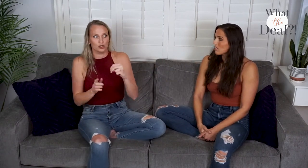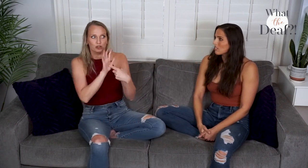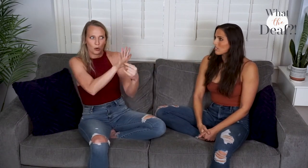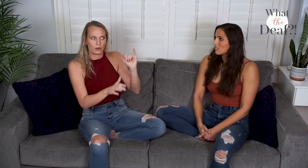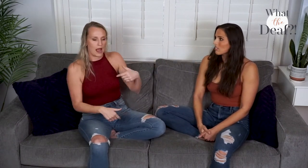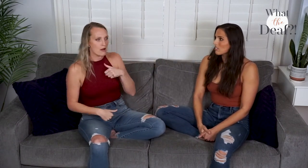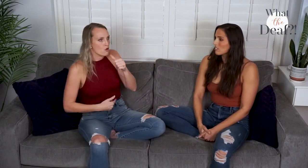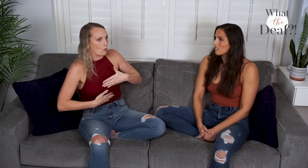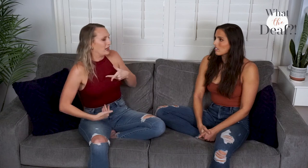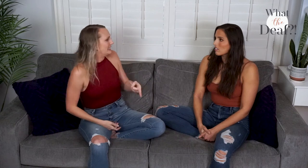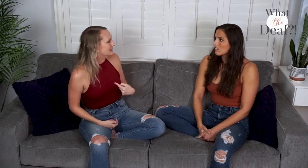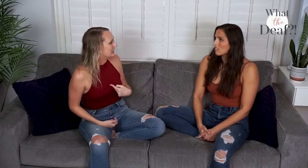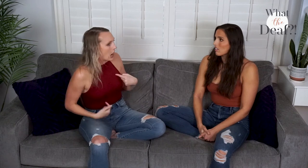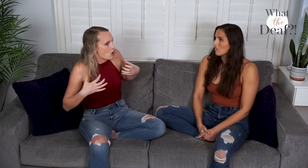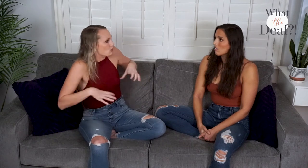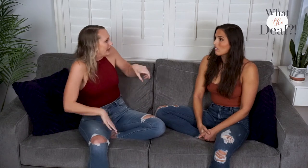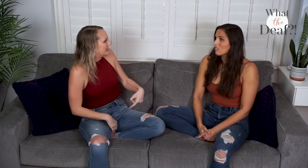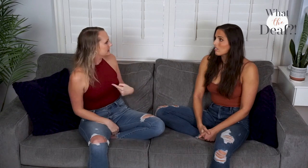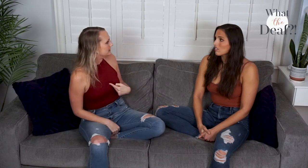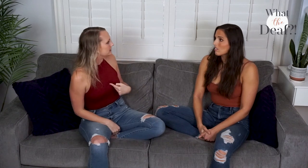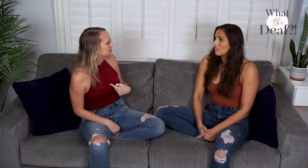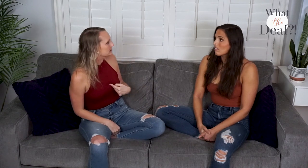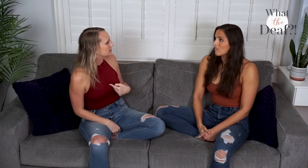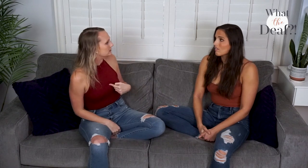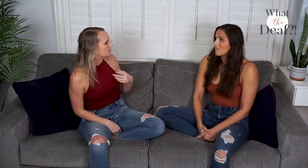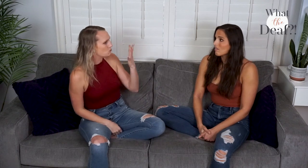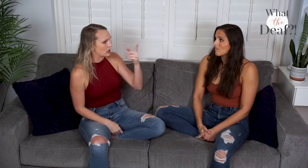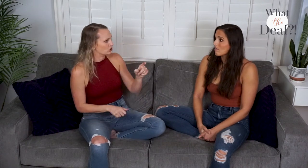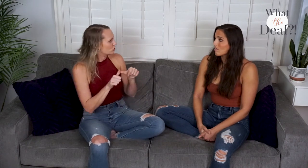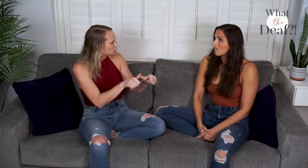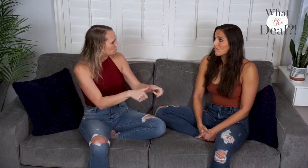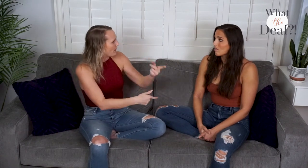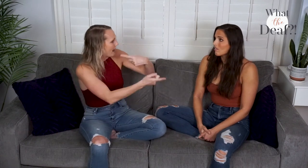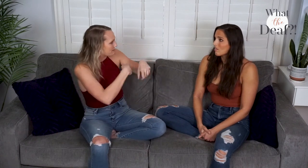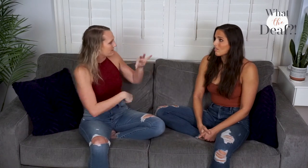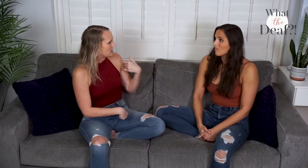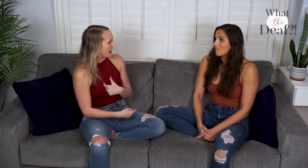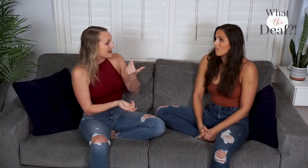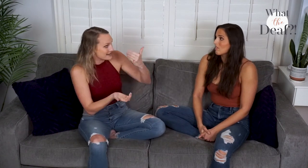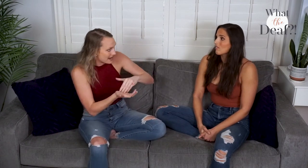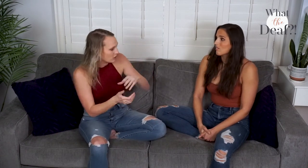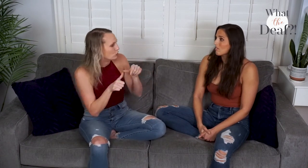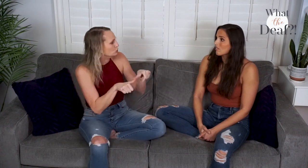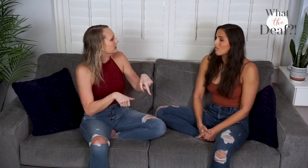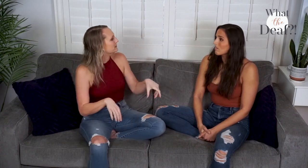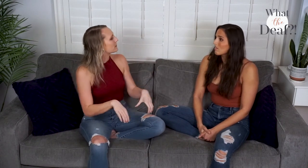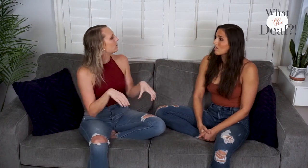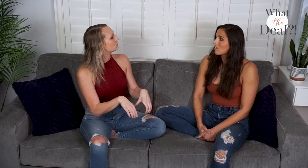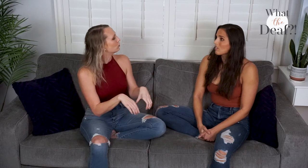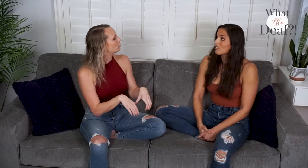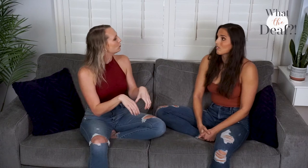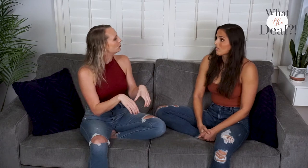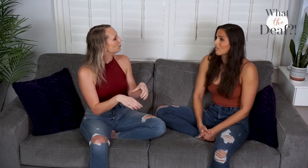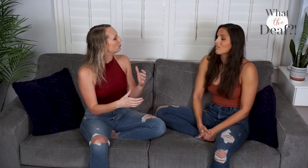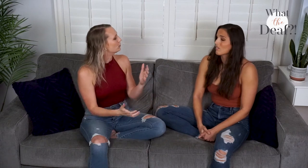to show you that I don’t enjoy this, I don’t want this. Why do you continue coming towards us and continuing this behavior?